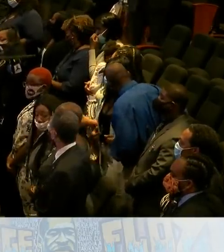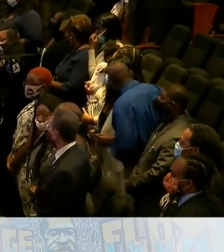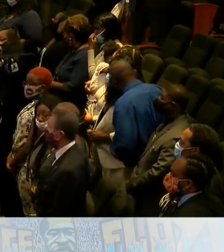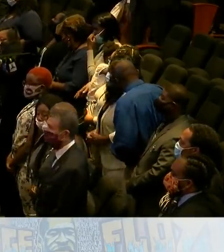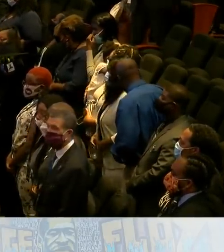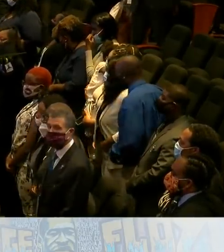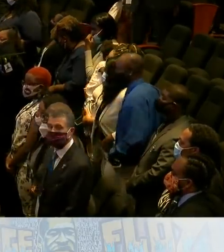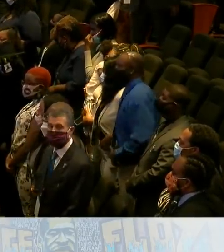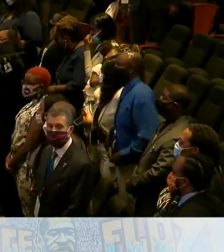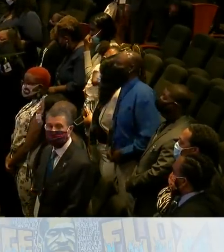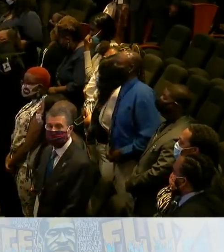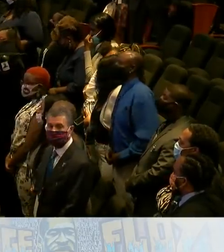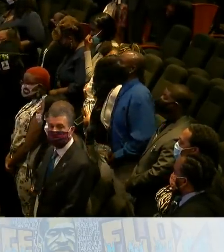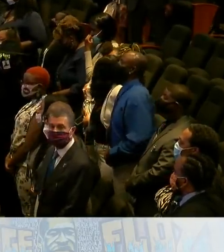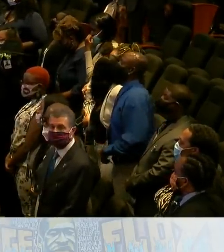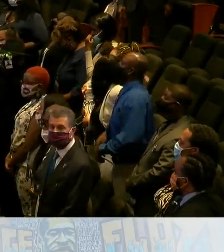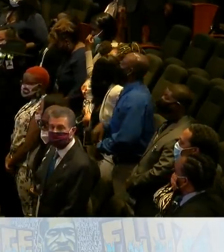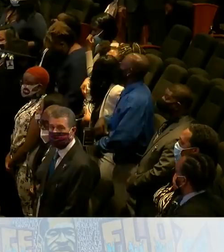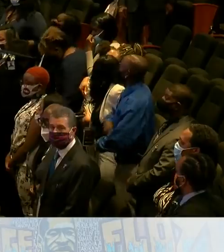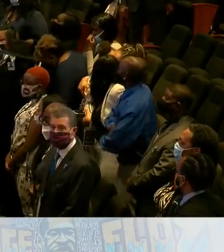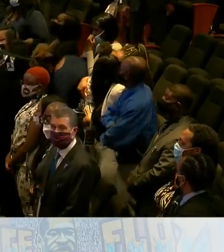THE SOURCE OF MY STRENGTH